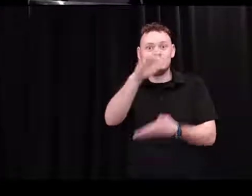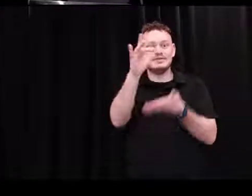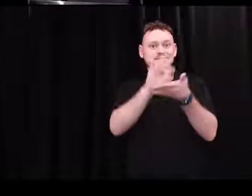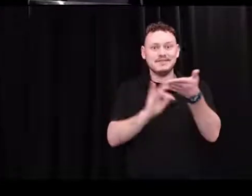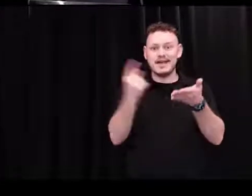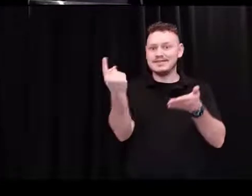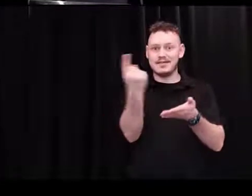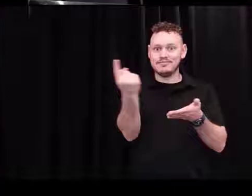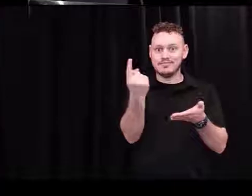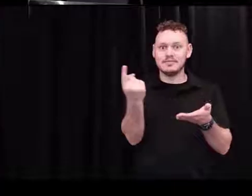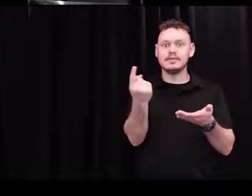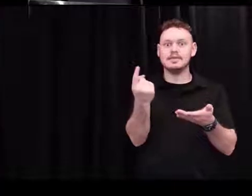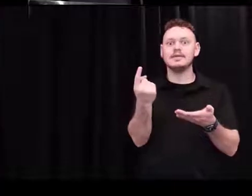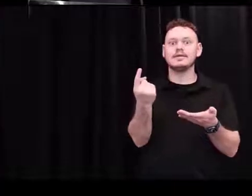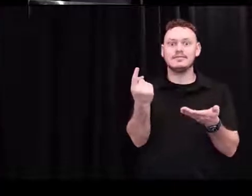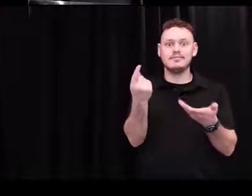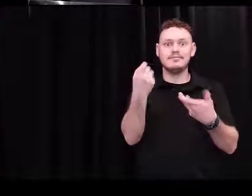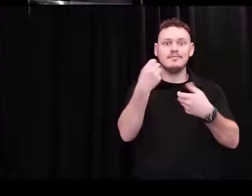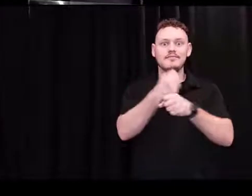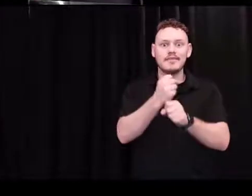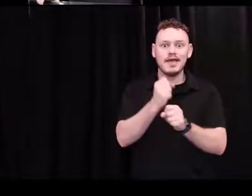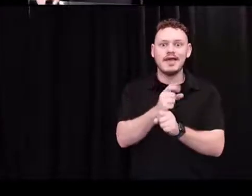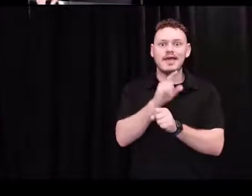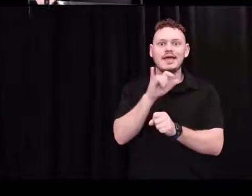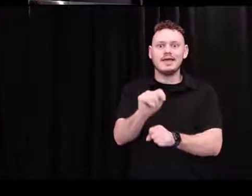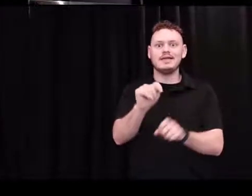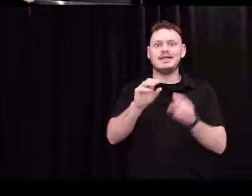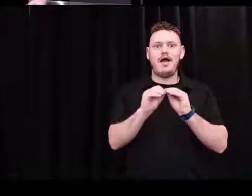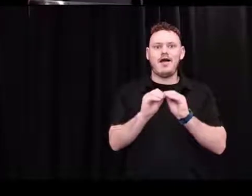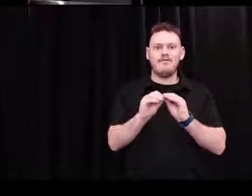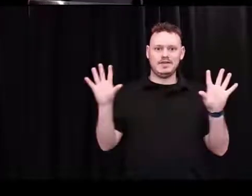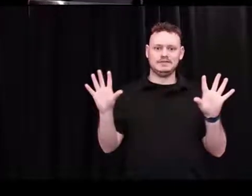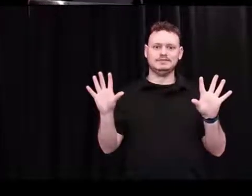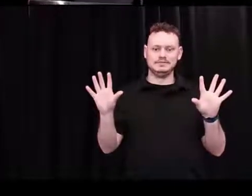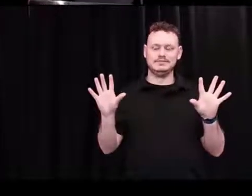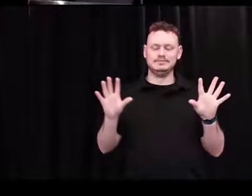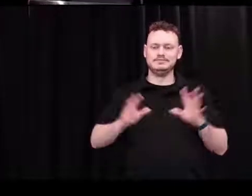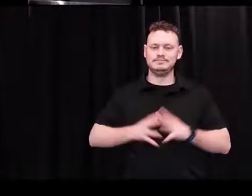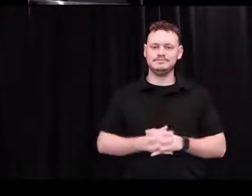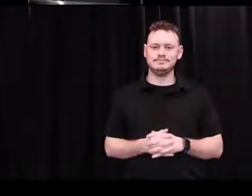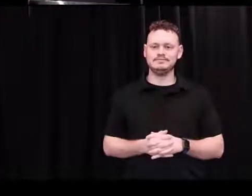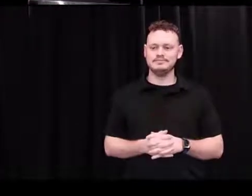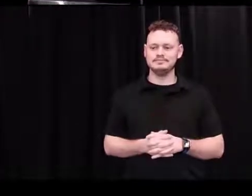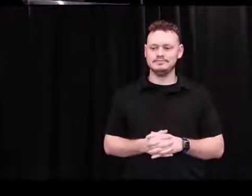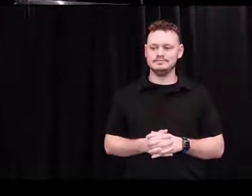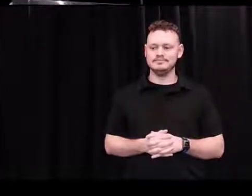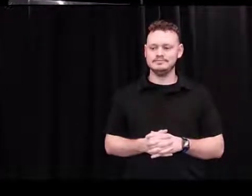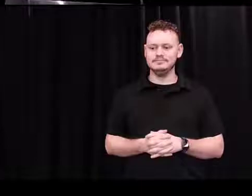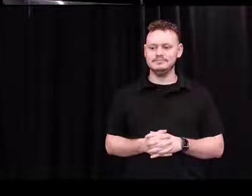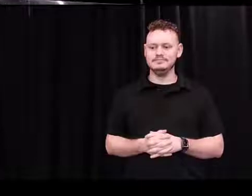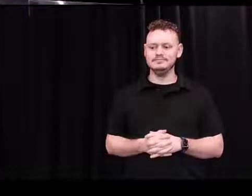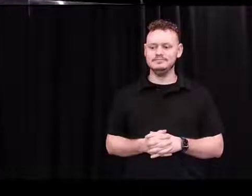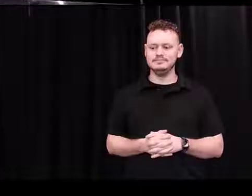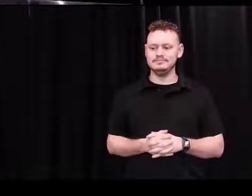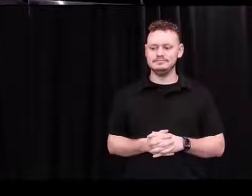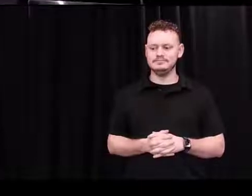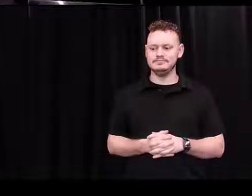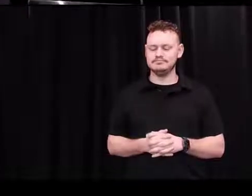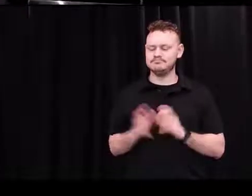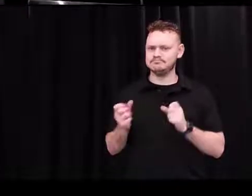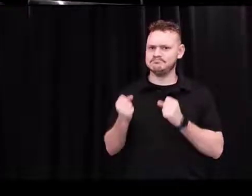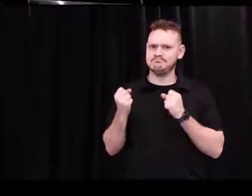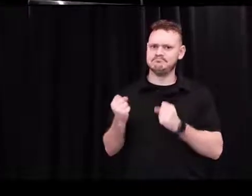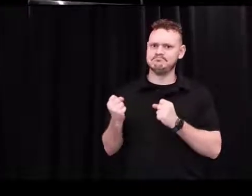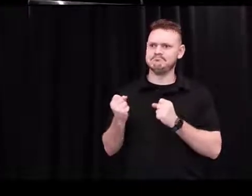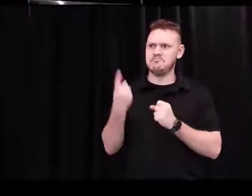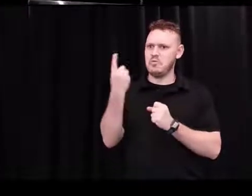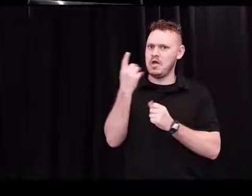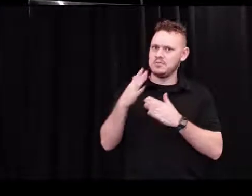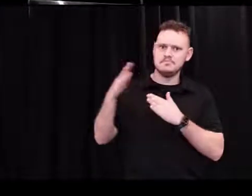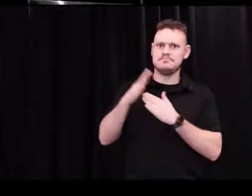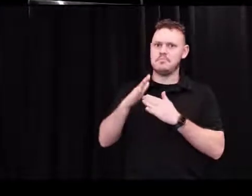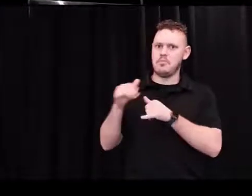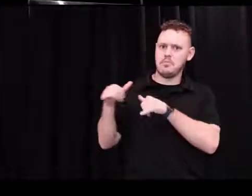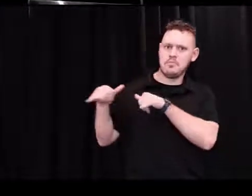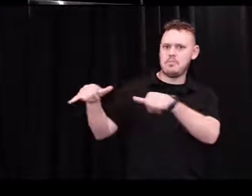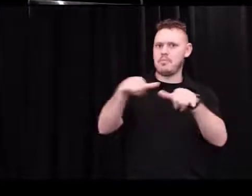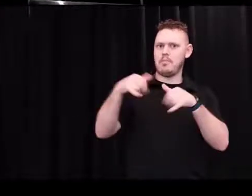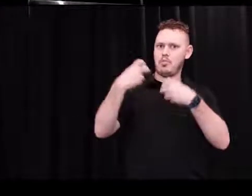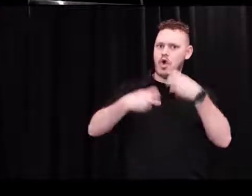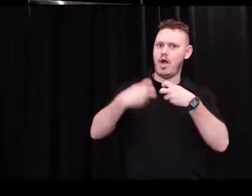make it obvious. One of the, by volume, one of the most common problems in web accessibility is color